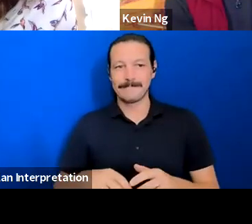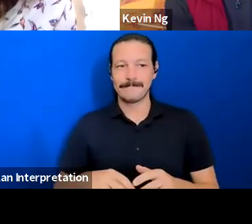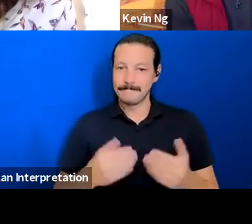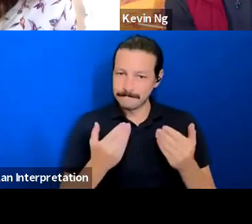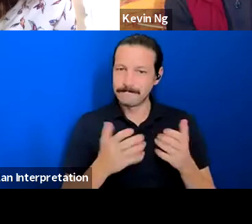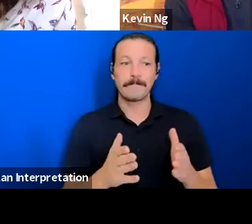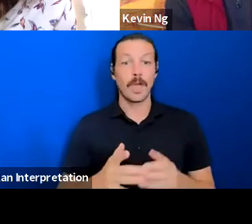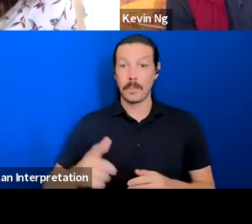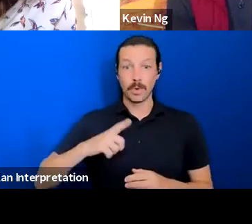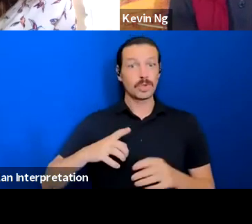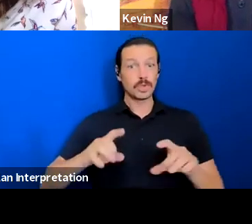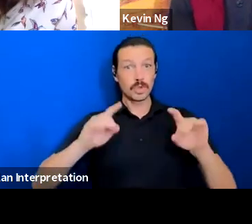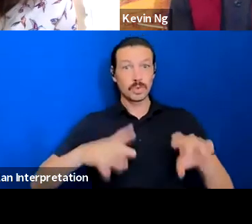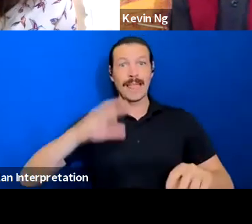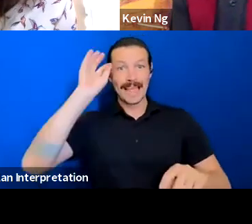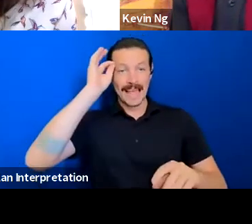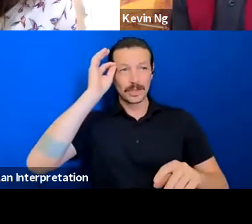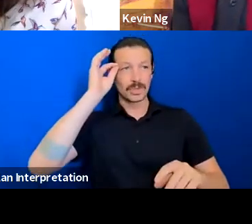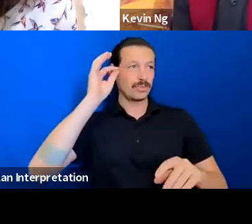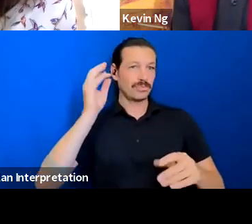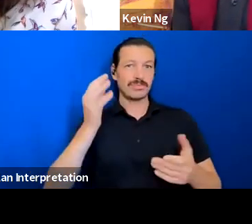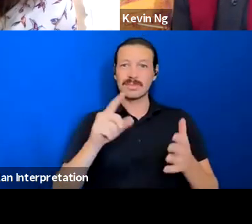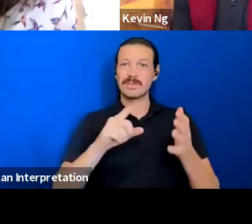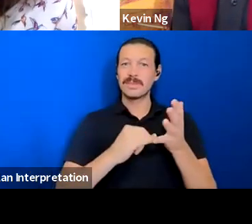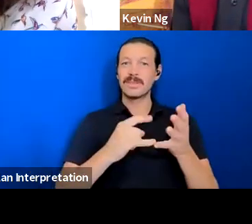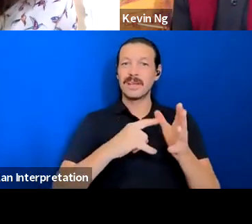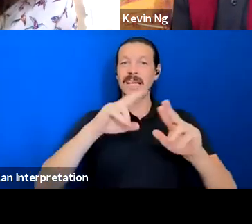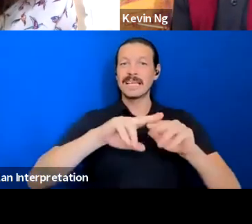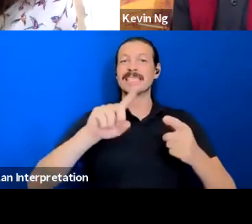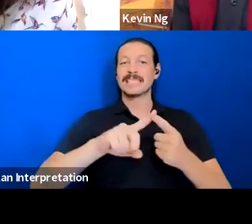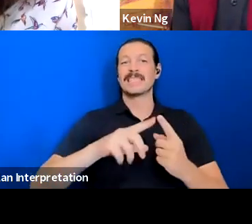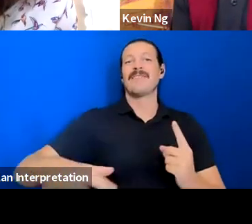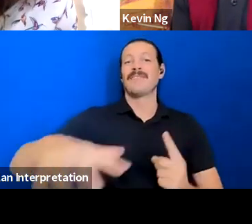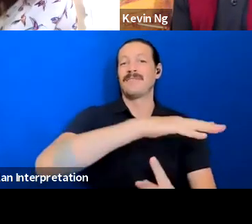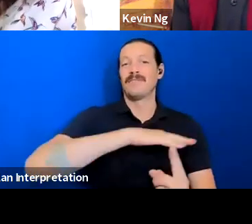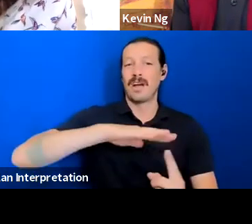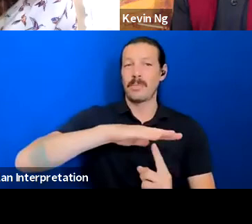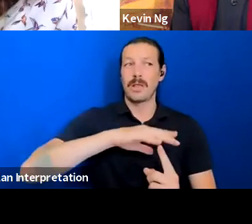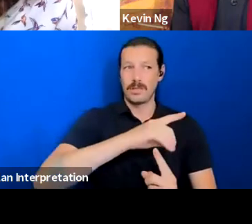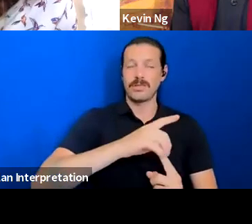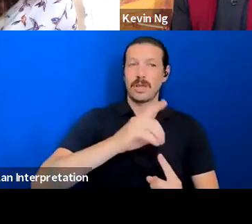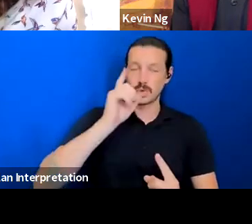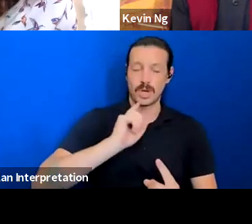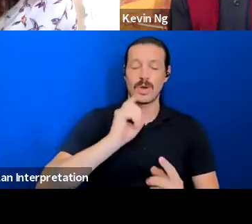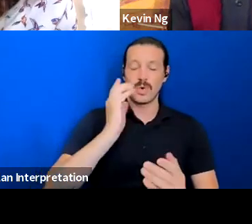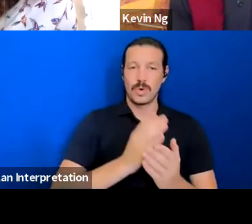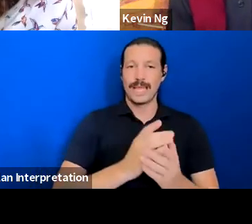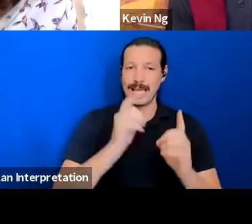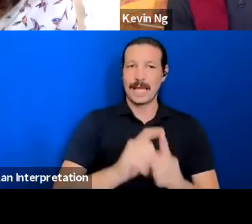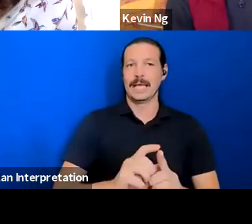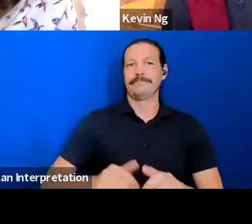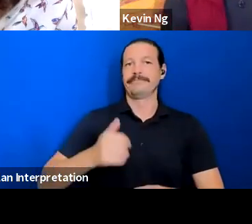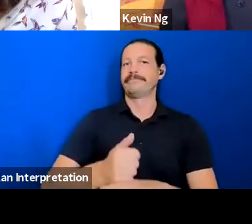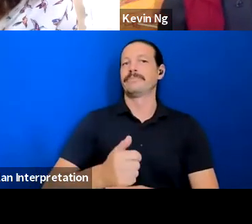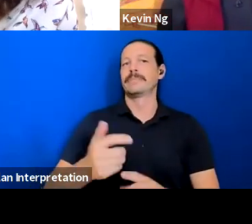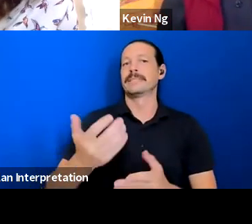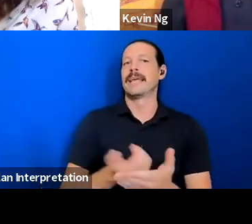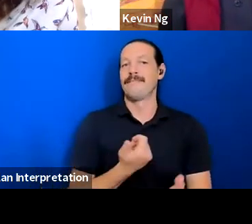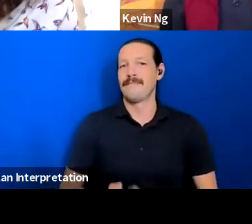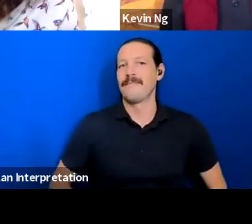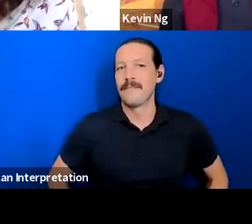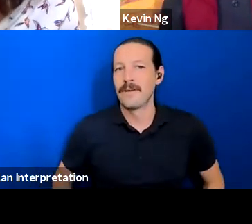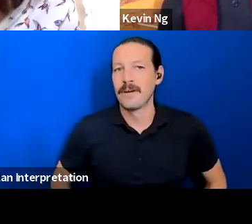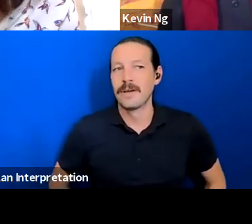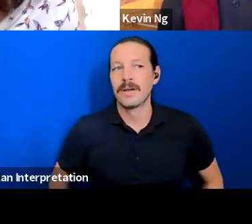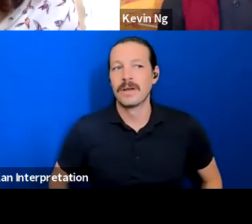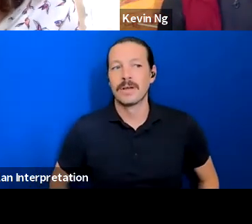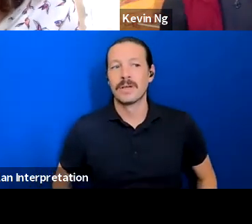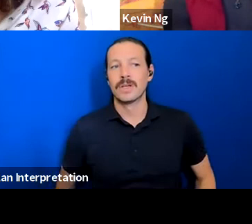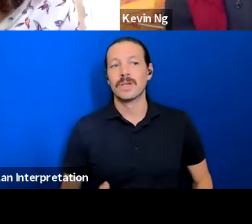So once I knew that, I guess that allowed me to be a little bit more passionate about things.